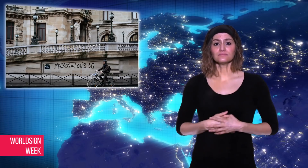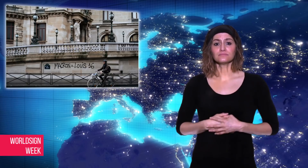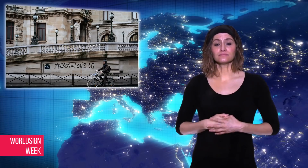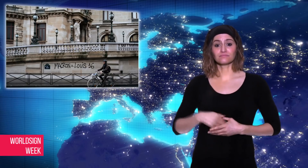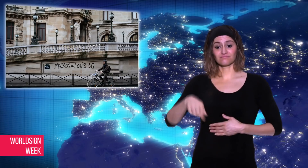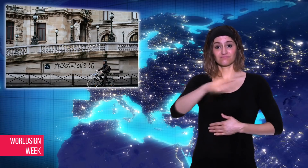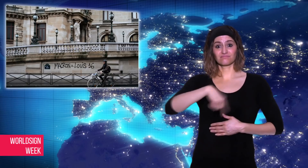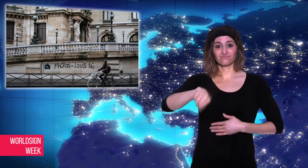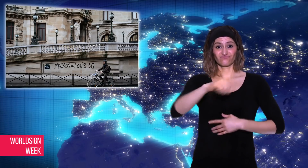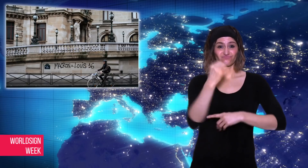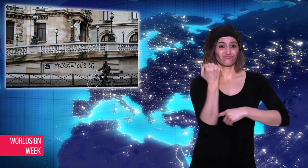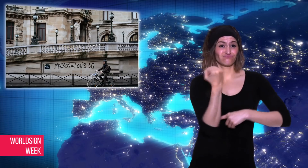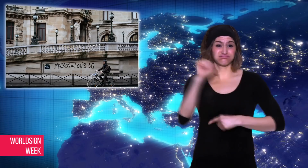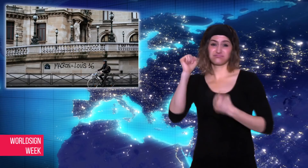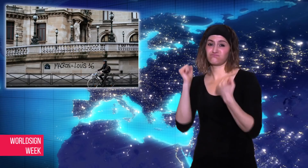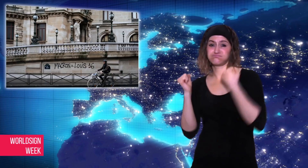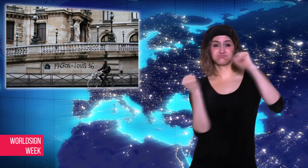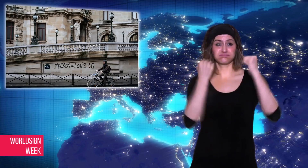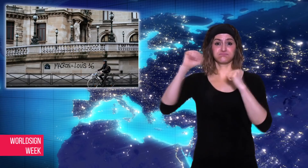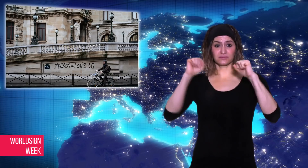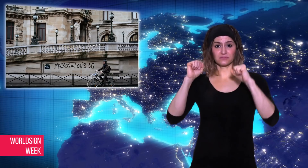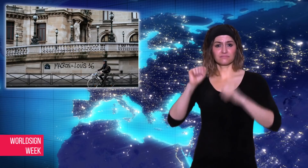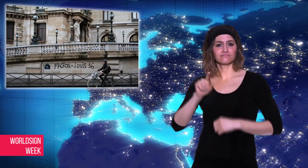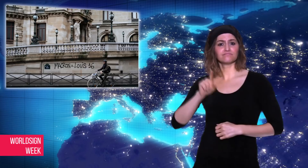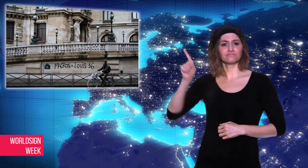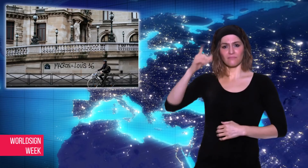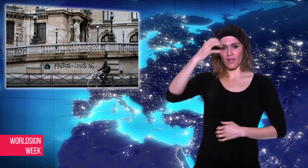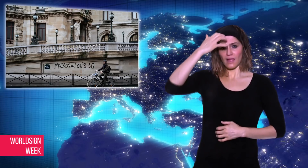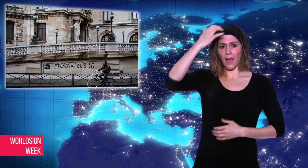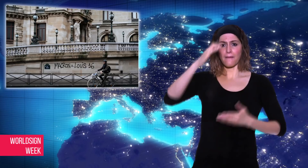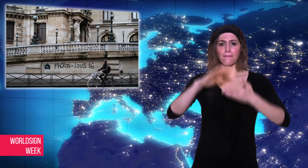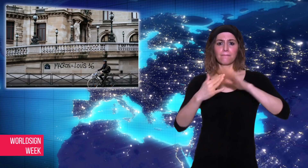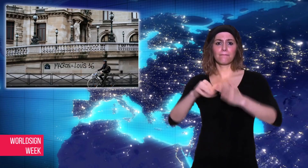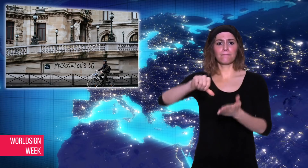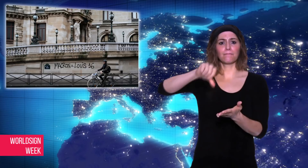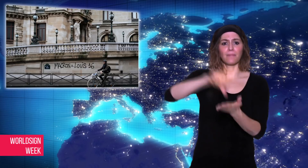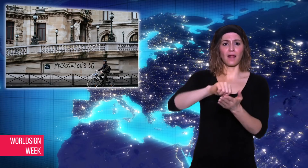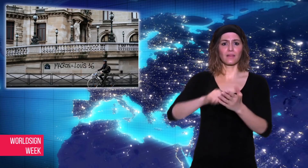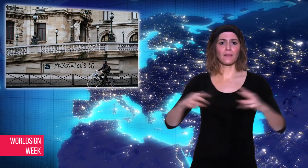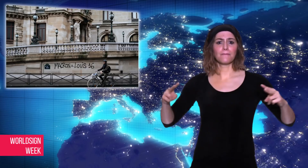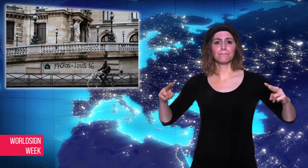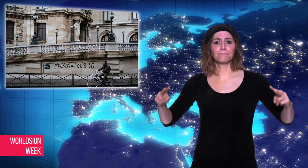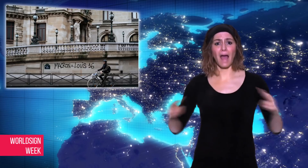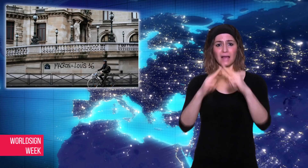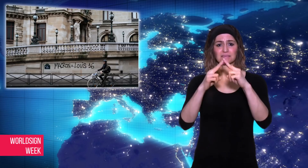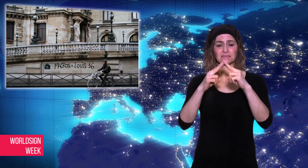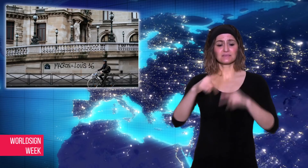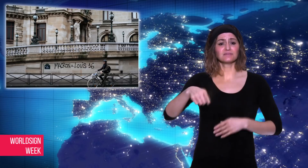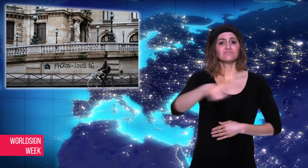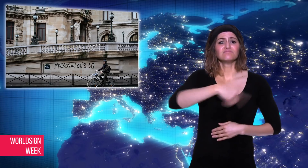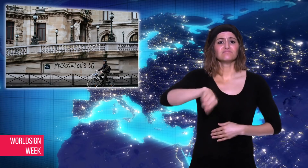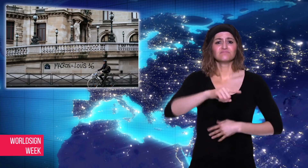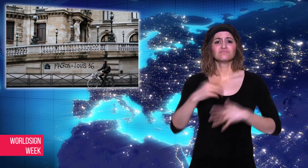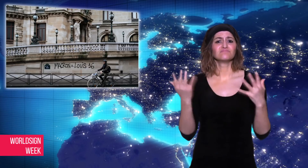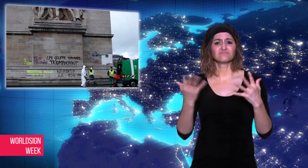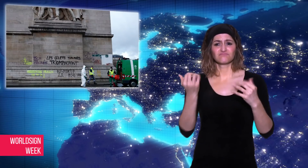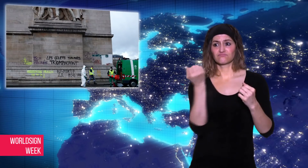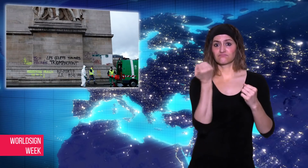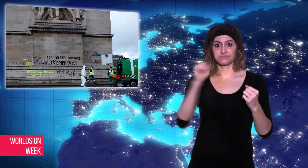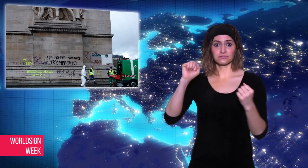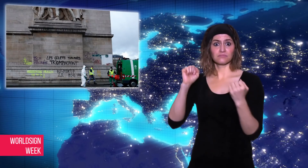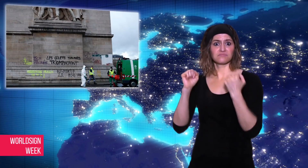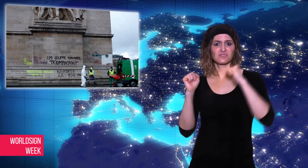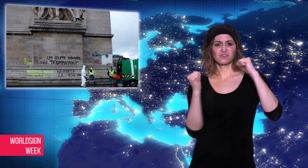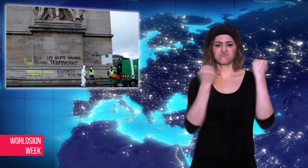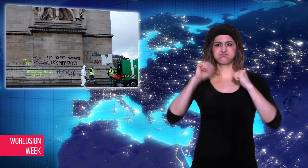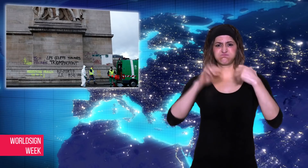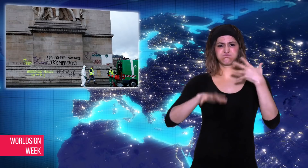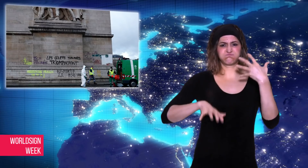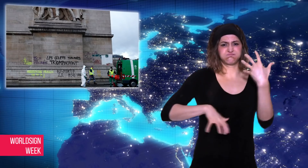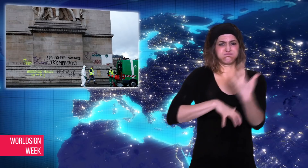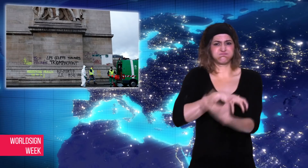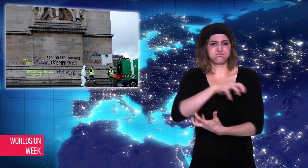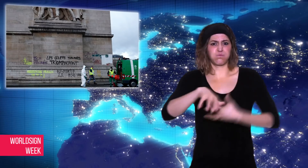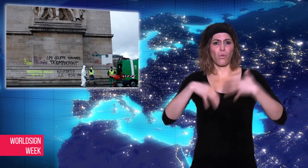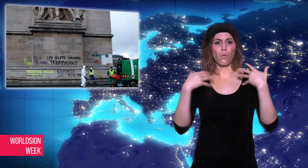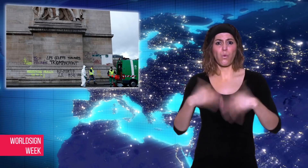shops looted, and cars torched in upscale neighbourhoods